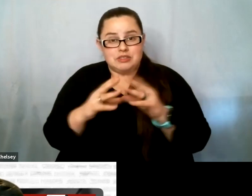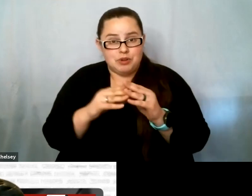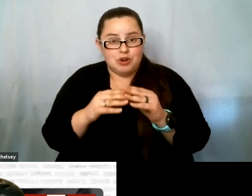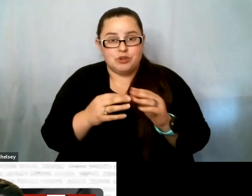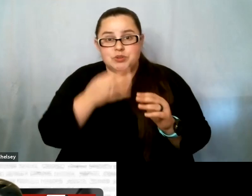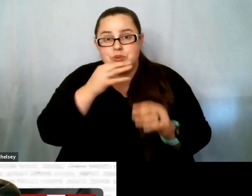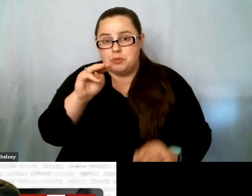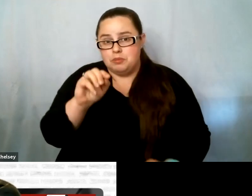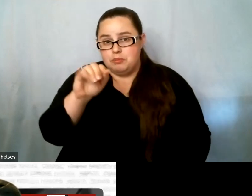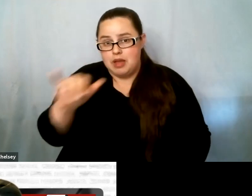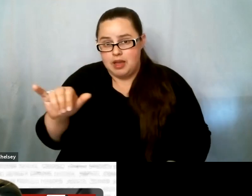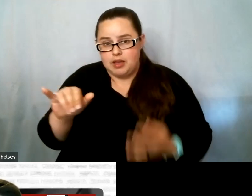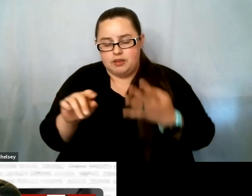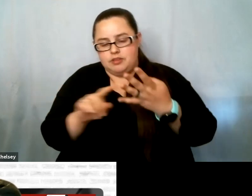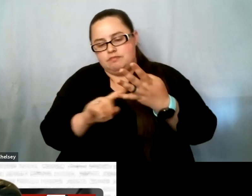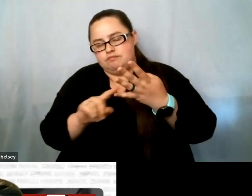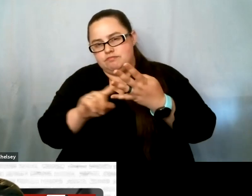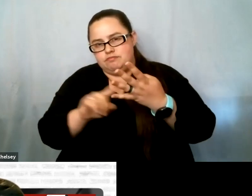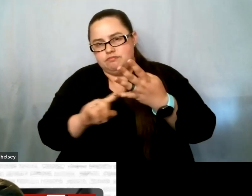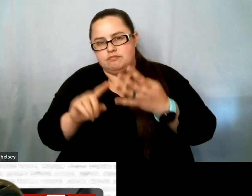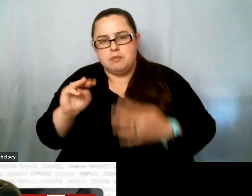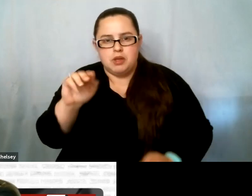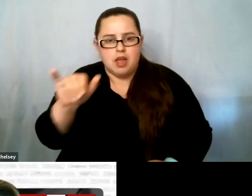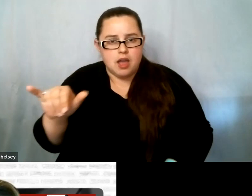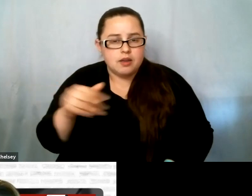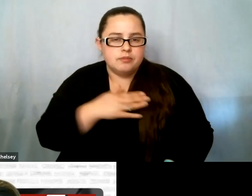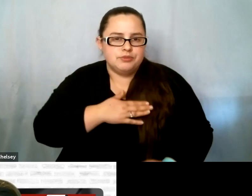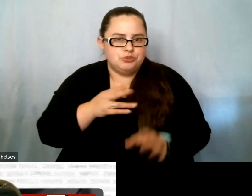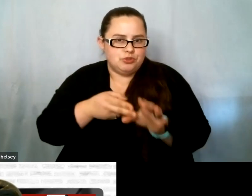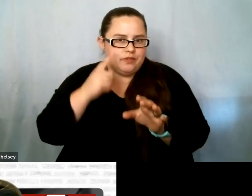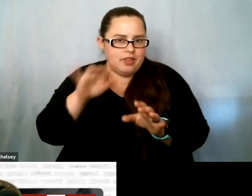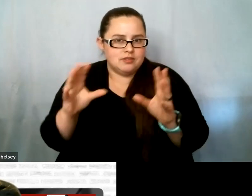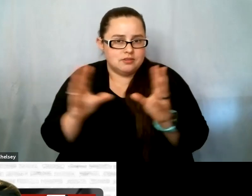the end of May. So please join us for that session, make sure you go in and register